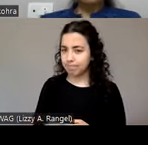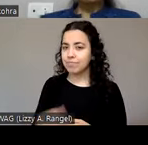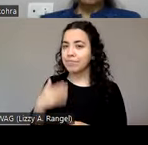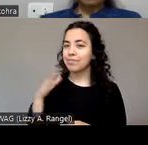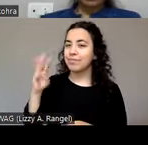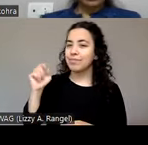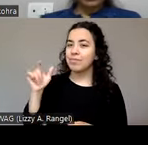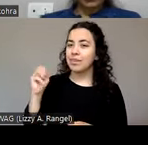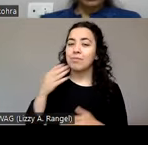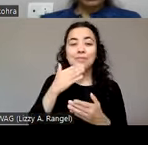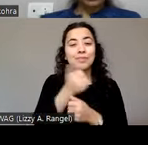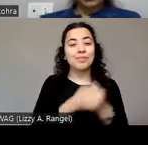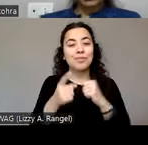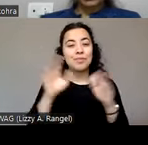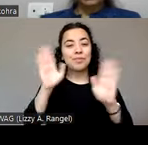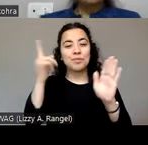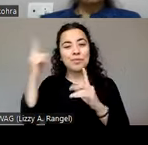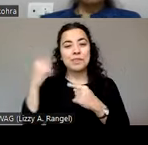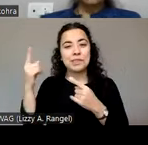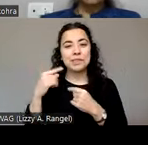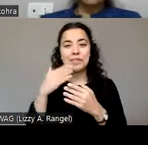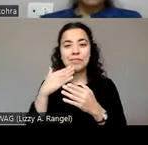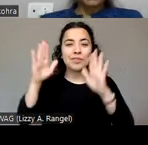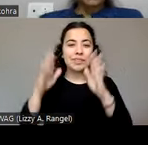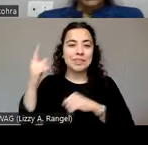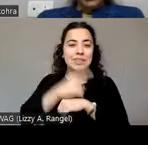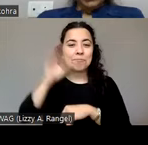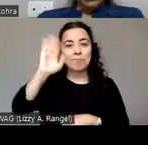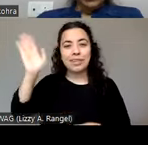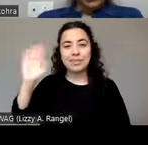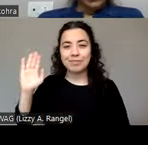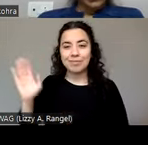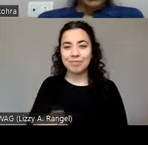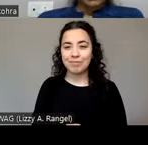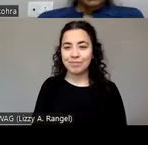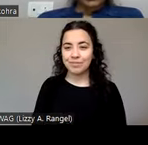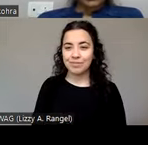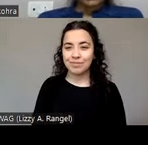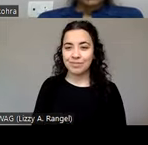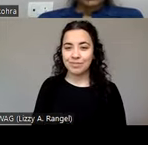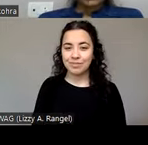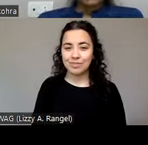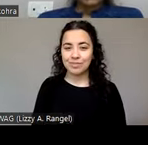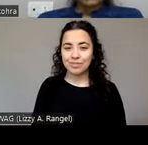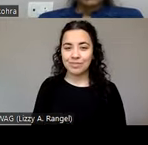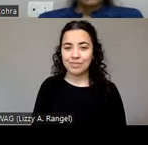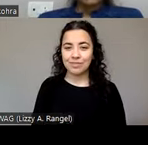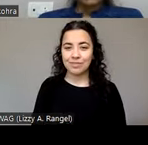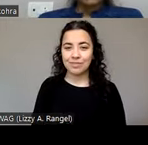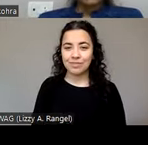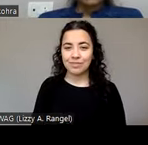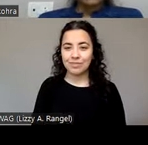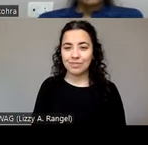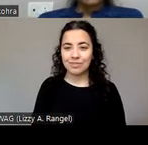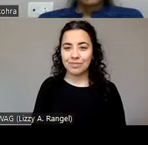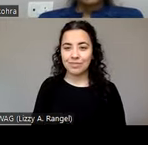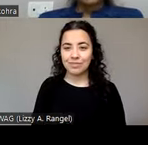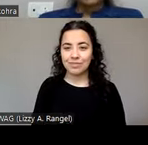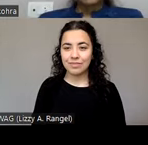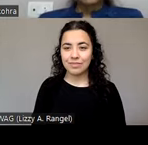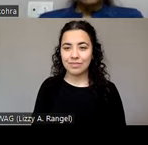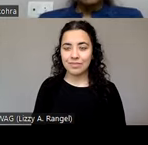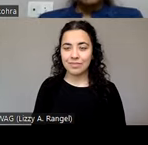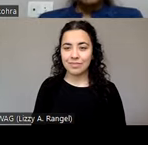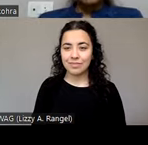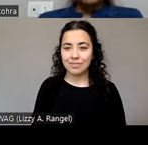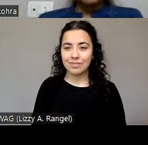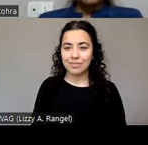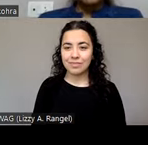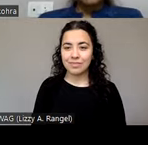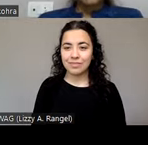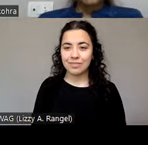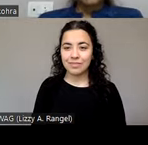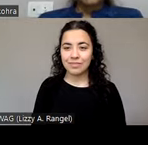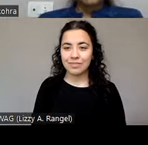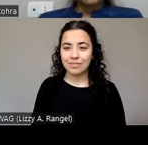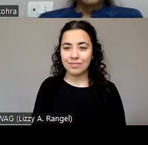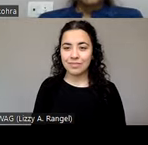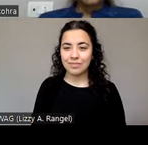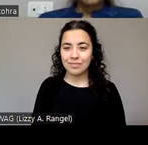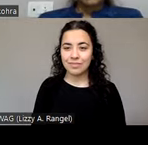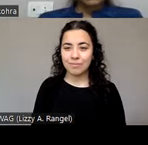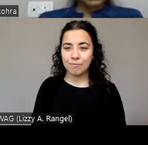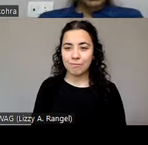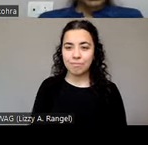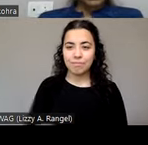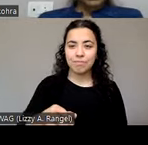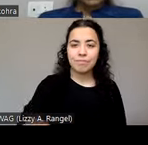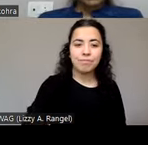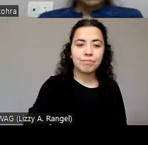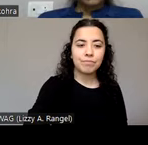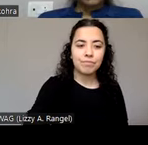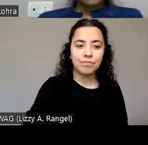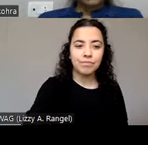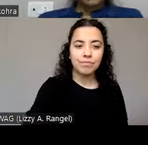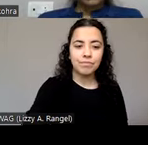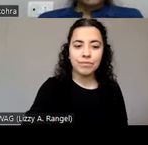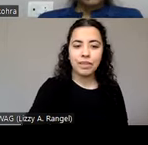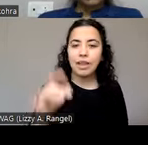everyone, for attending and have a great day. Bye-bye.